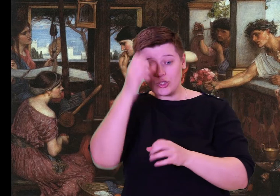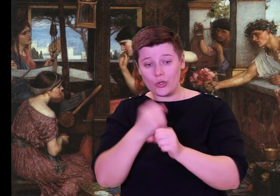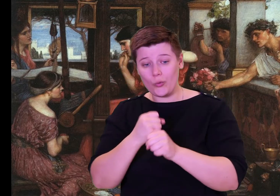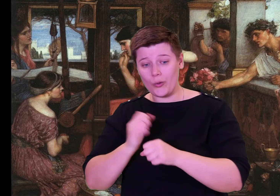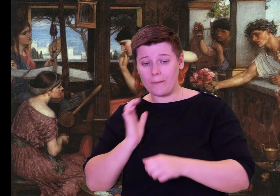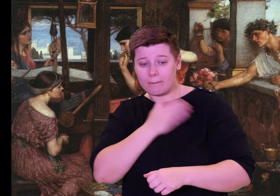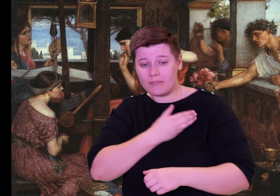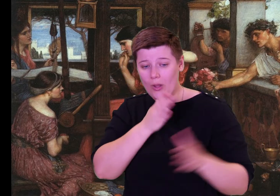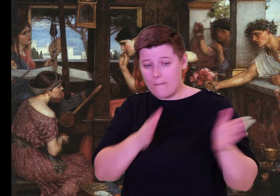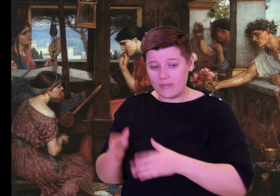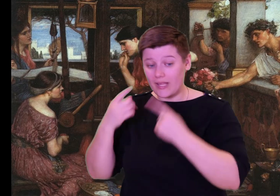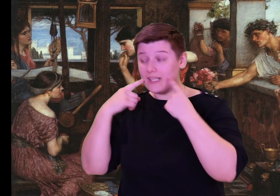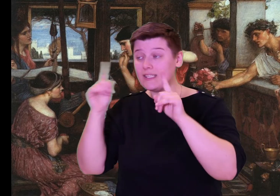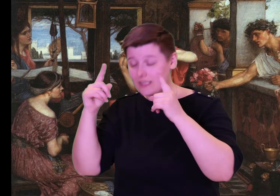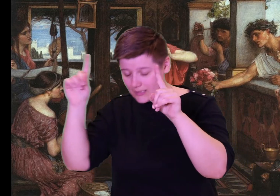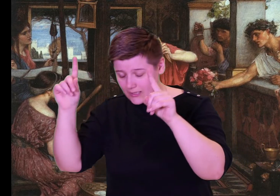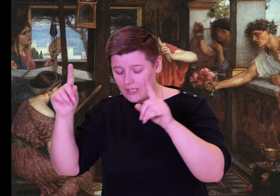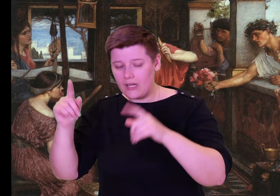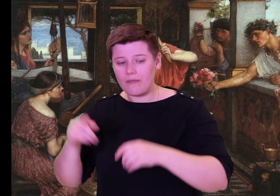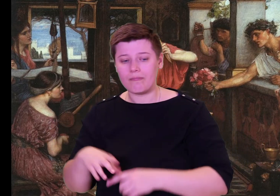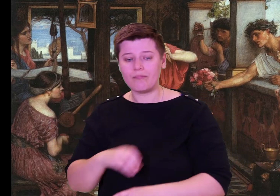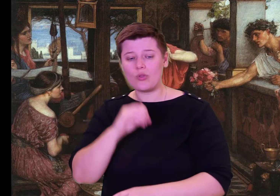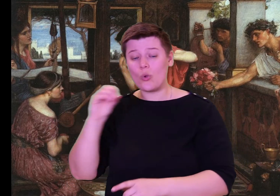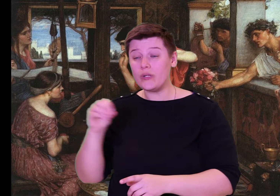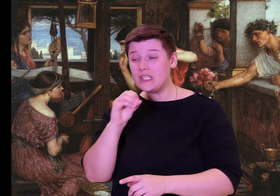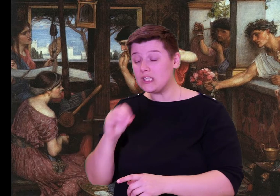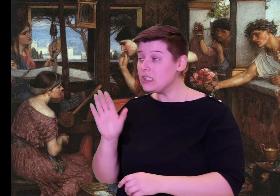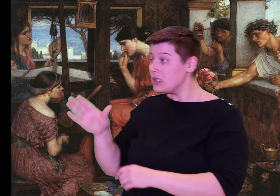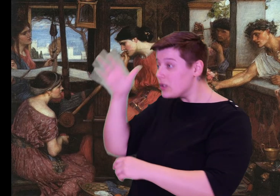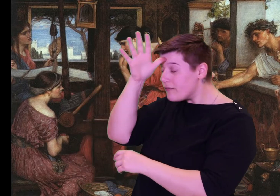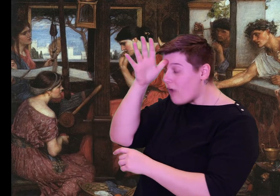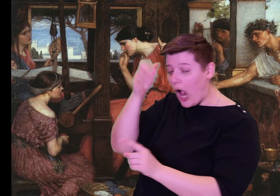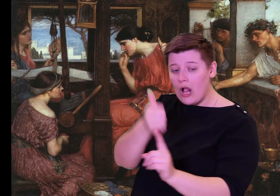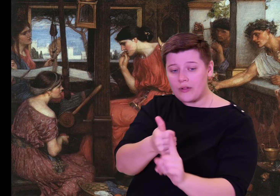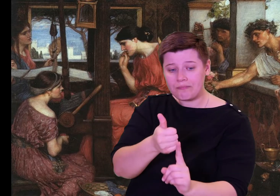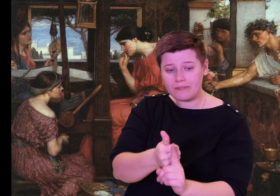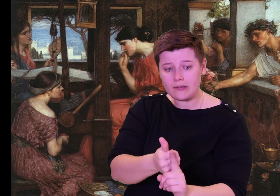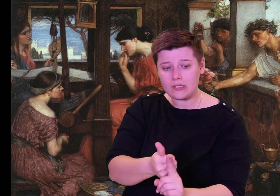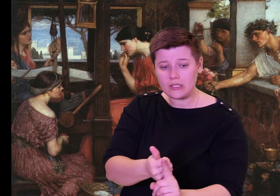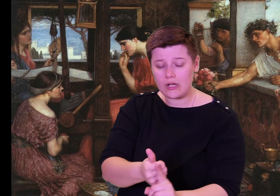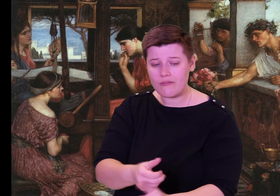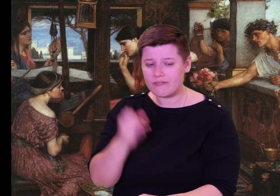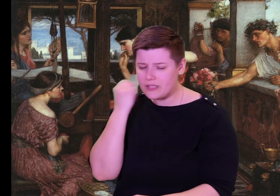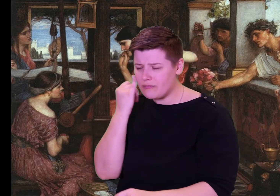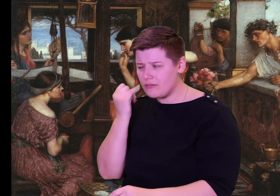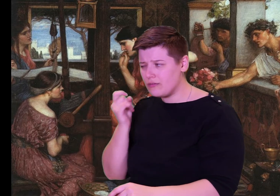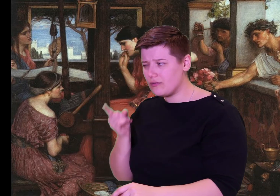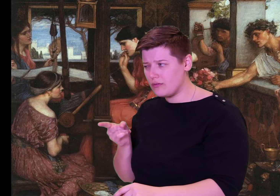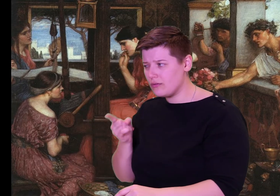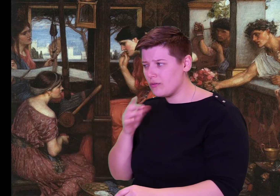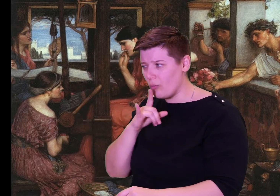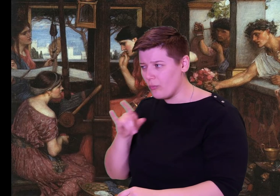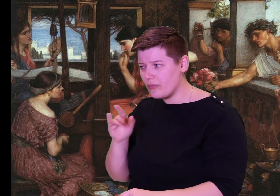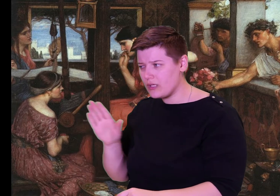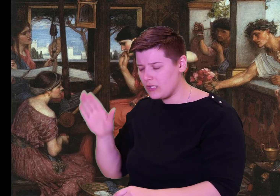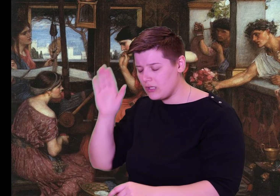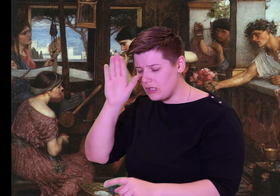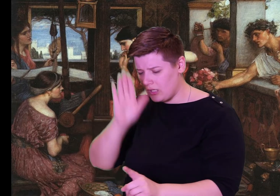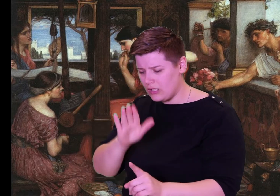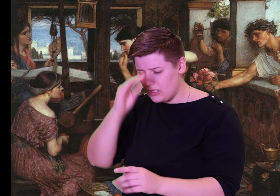That man was always best at every kind of trick. And seeing you, I am amazed at